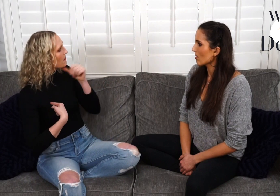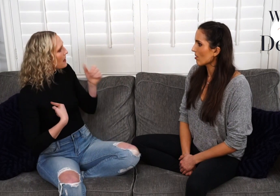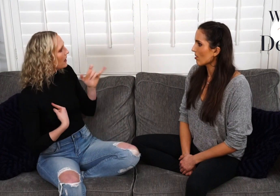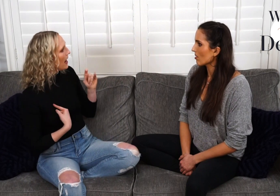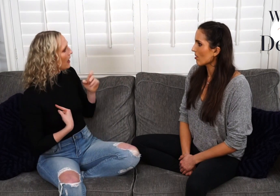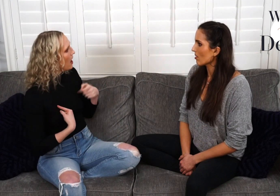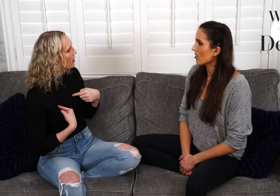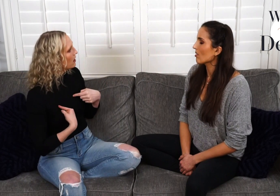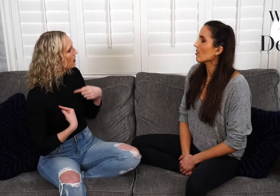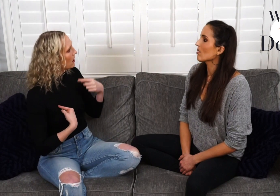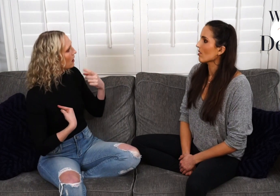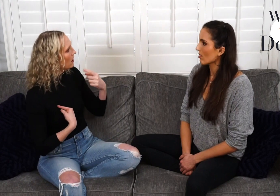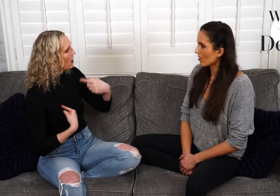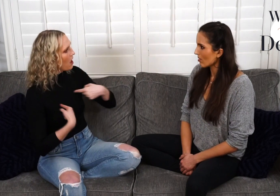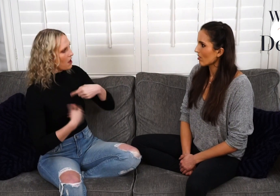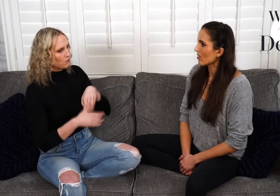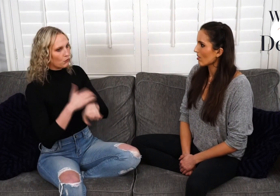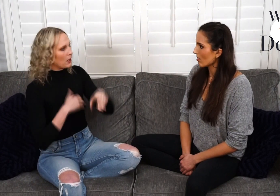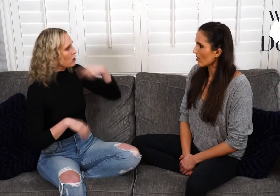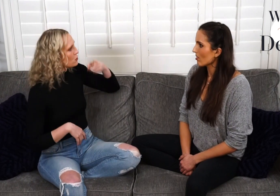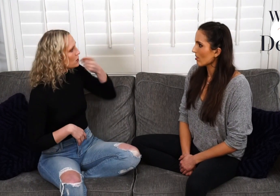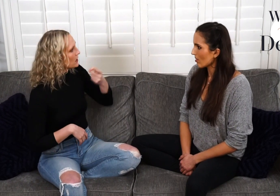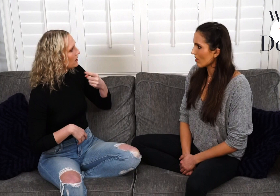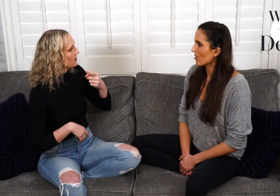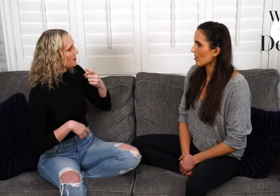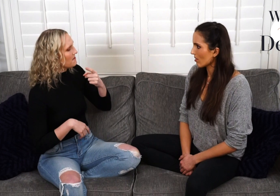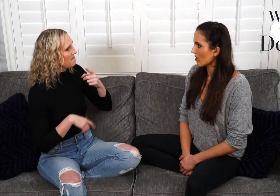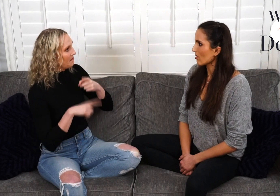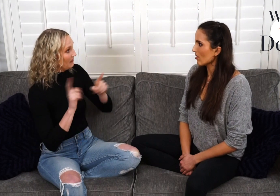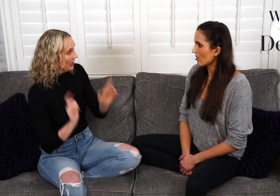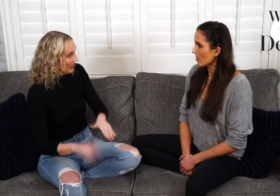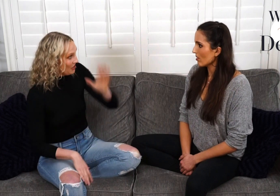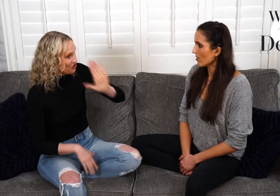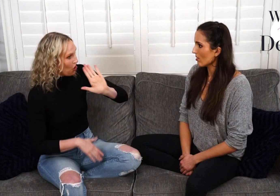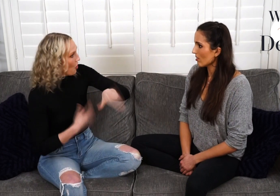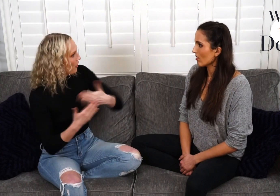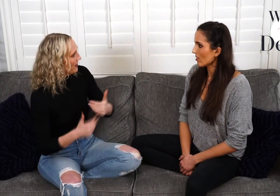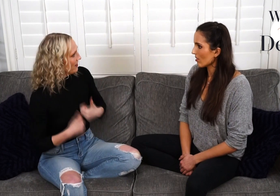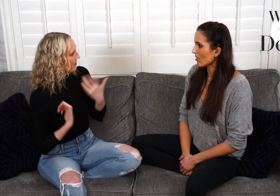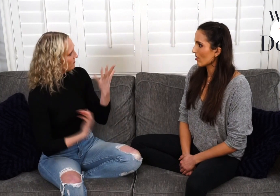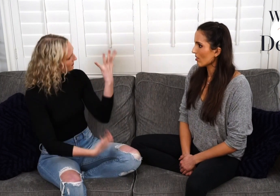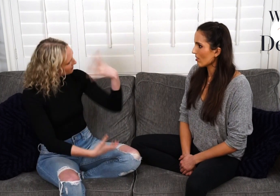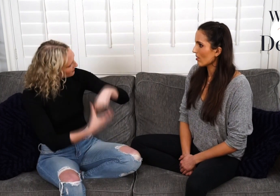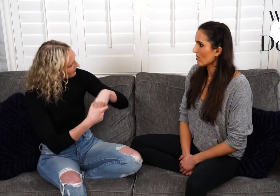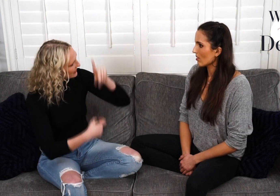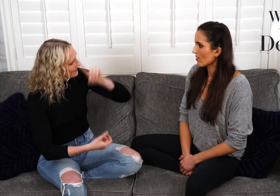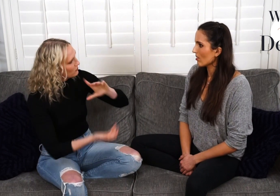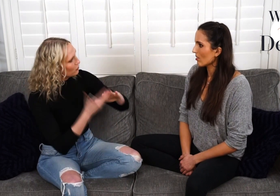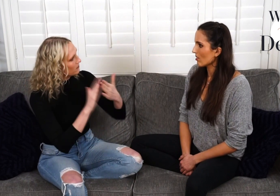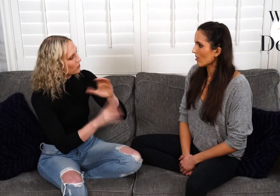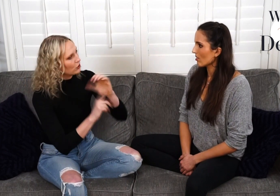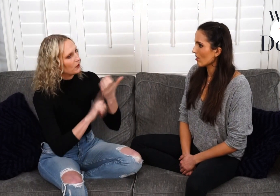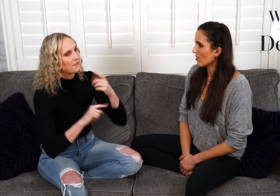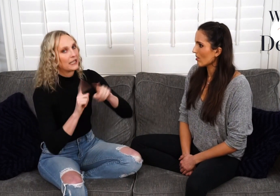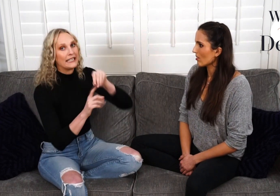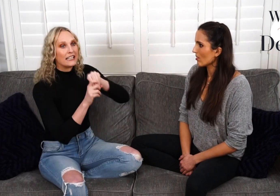I wouldn't be considered an elite. I was born hearing. But with his upbringing his whole entire life and he has been a huge part of the Deaf community